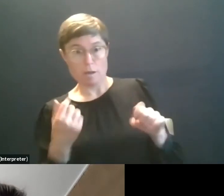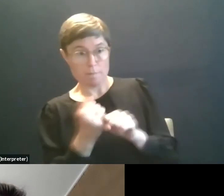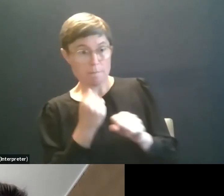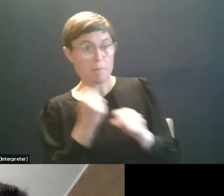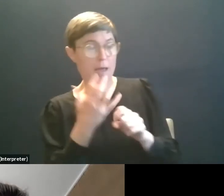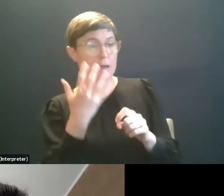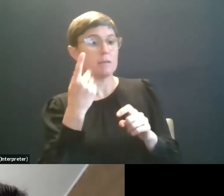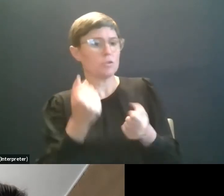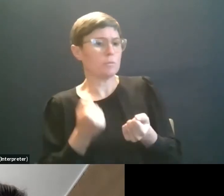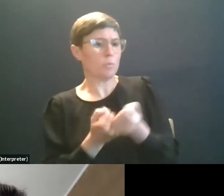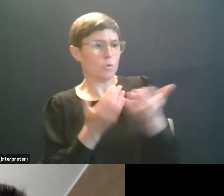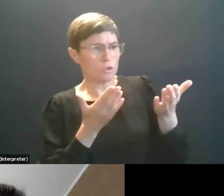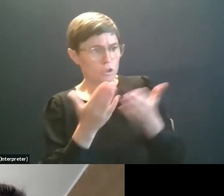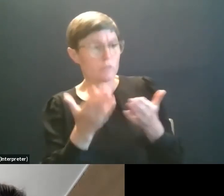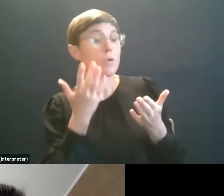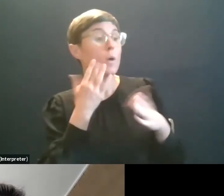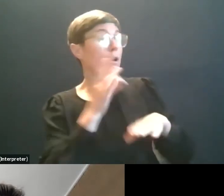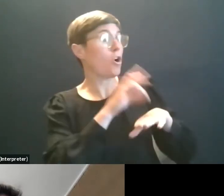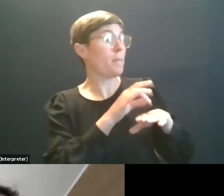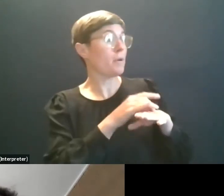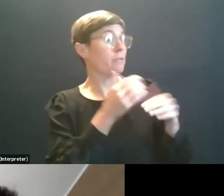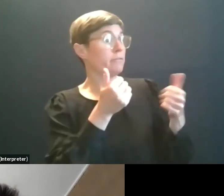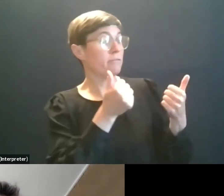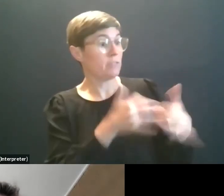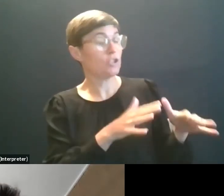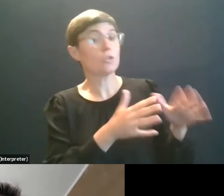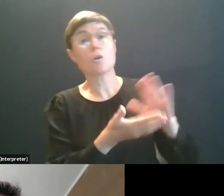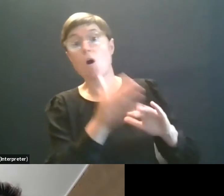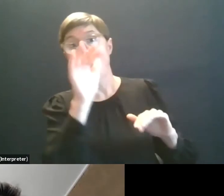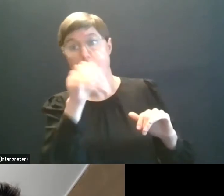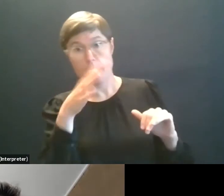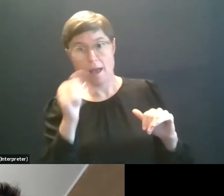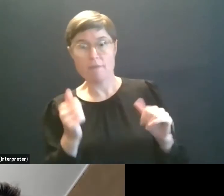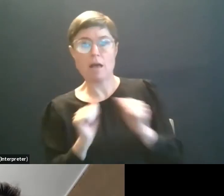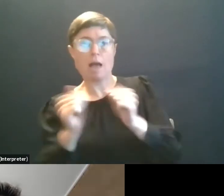so when people are discharged there is a service that engages with them because the people